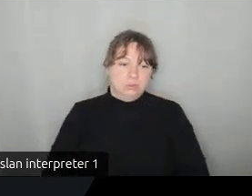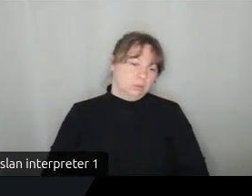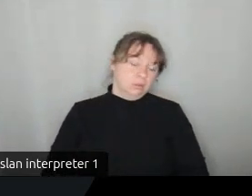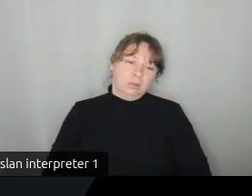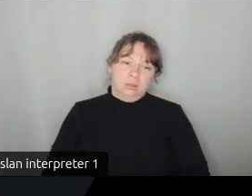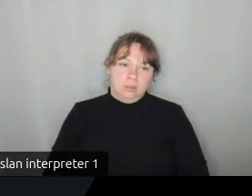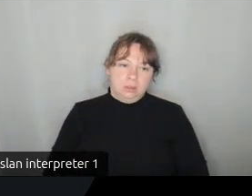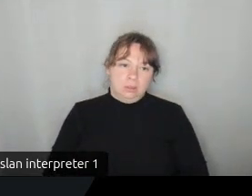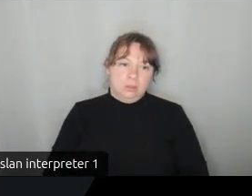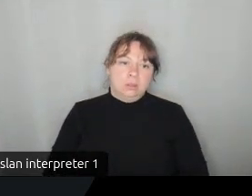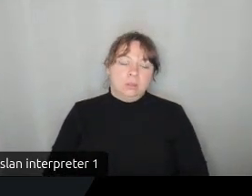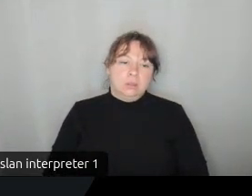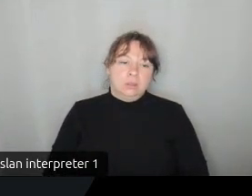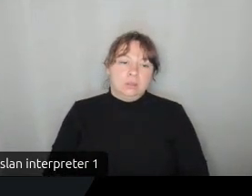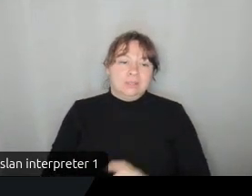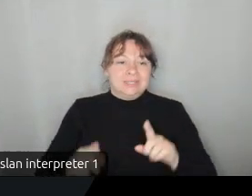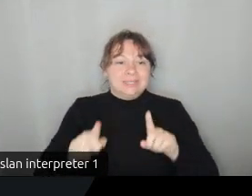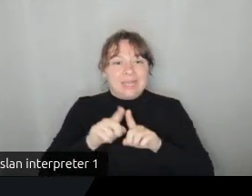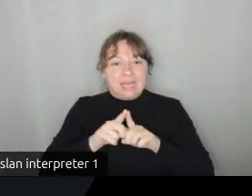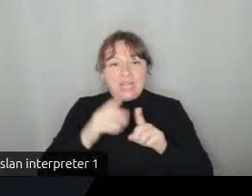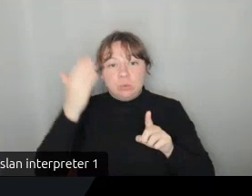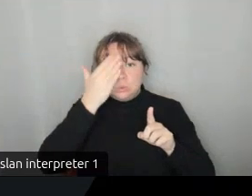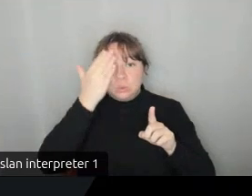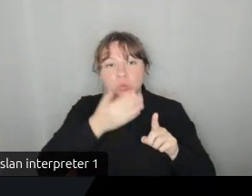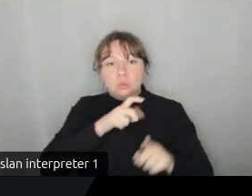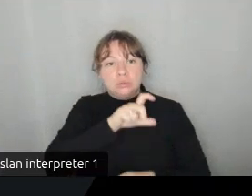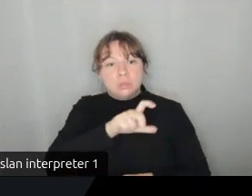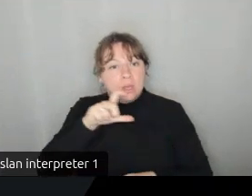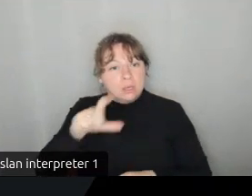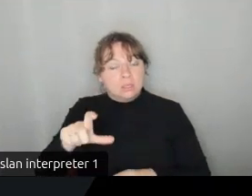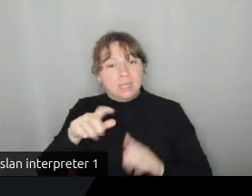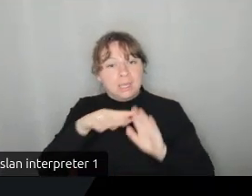Thank you. Same with the school and child care conditions, monitoring, tracking,